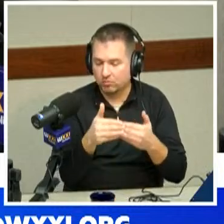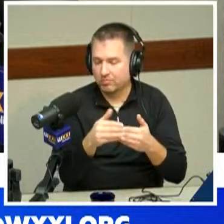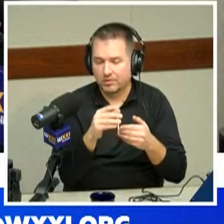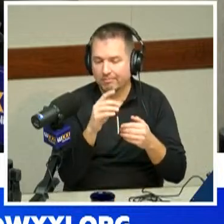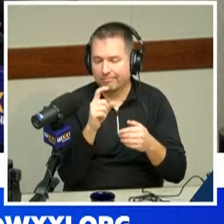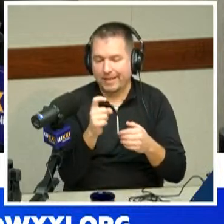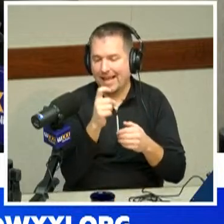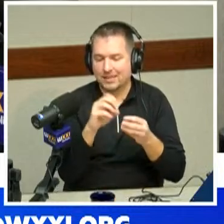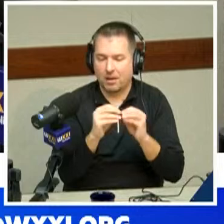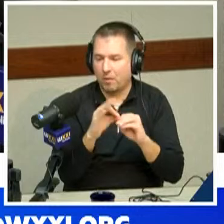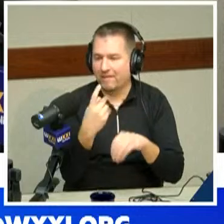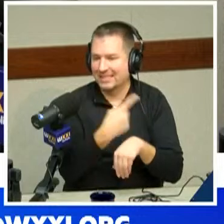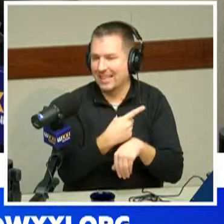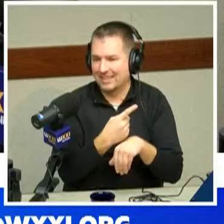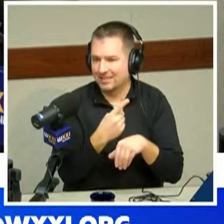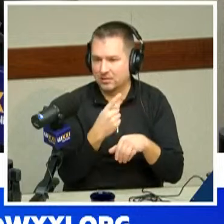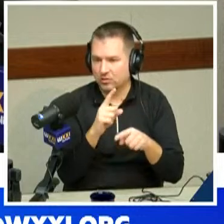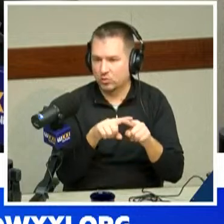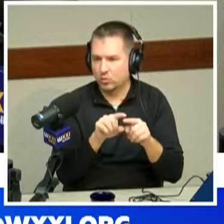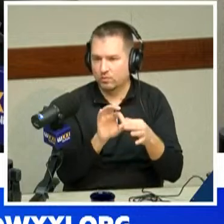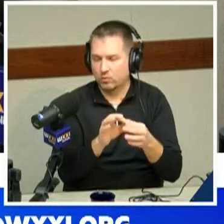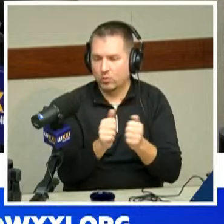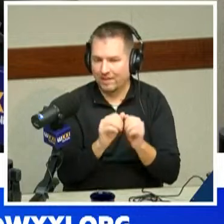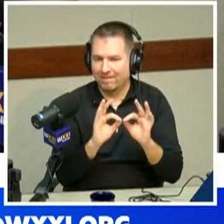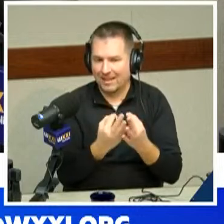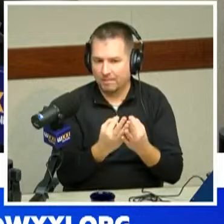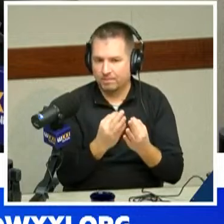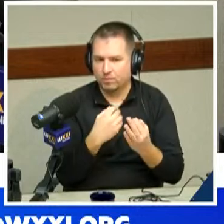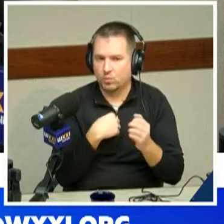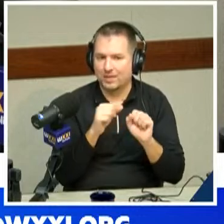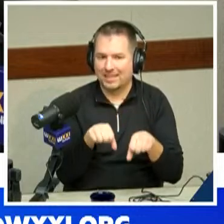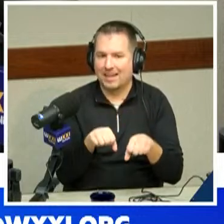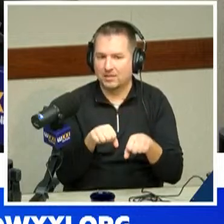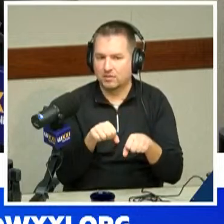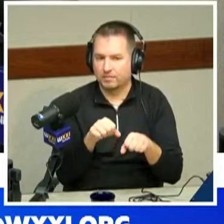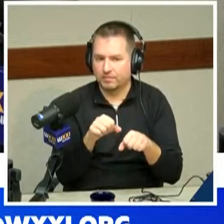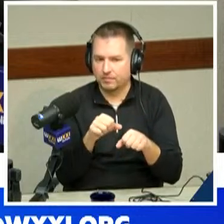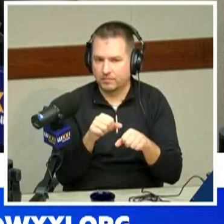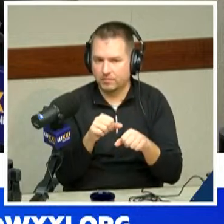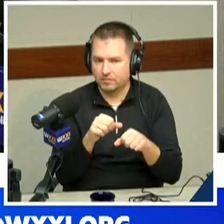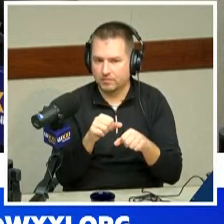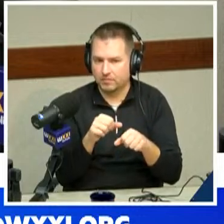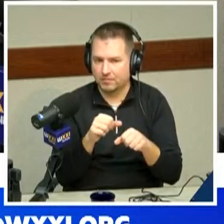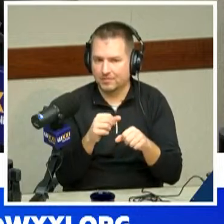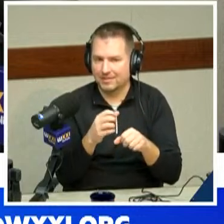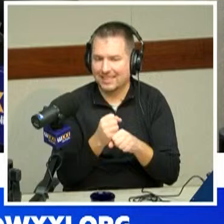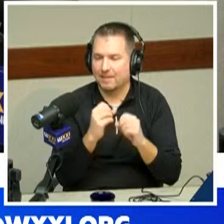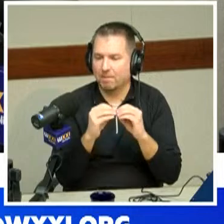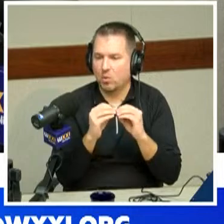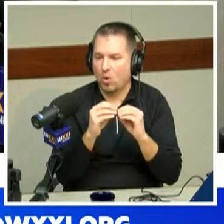know the the we work with the family so that we will be able to get more uh more in depth and in